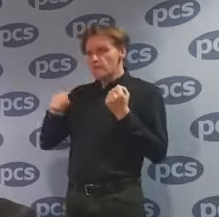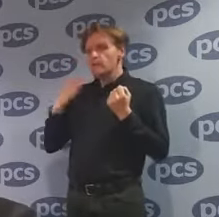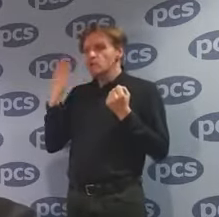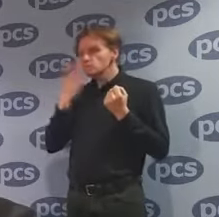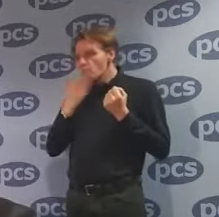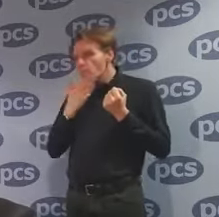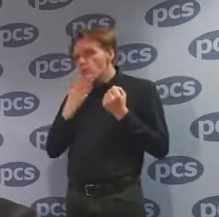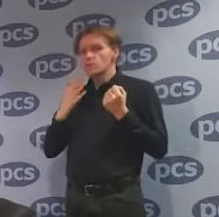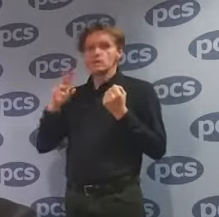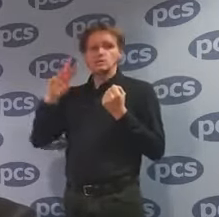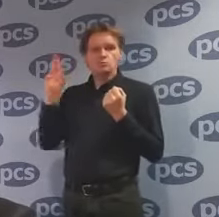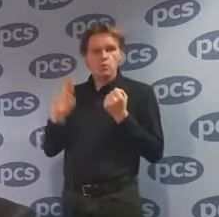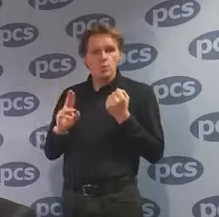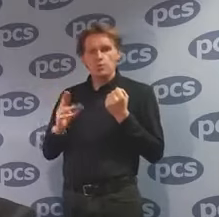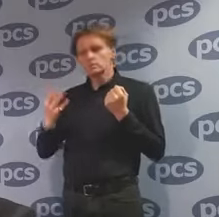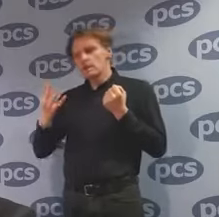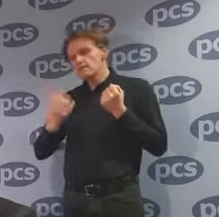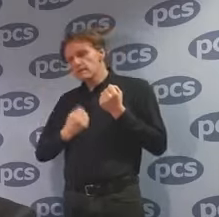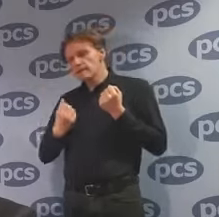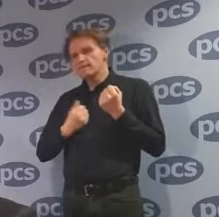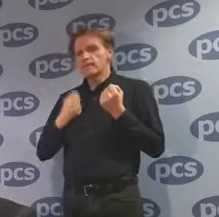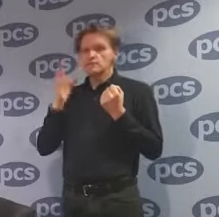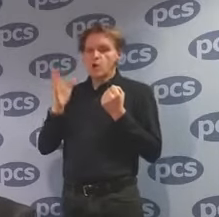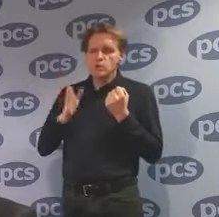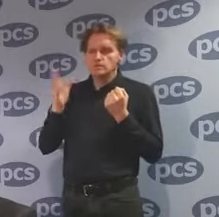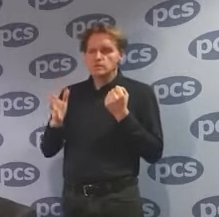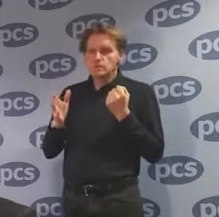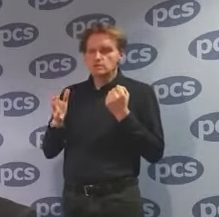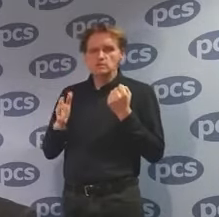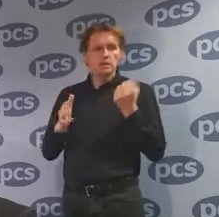require and that actually we don't get the tax in because we haven't got enough